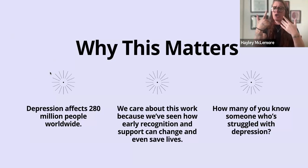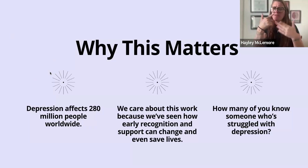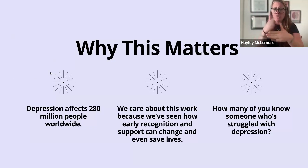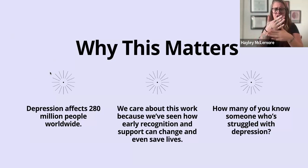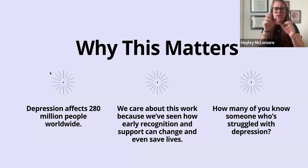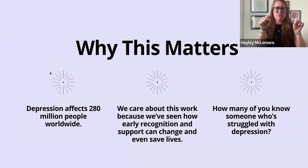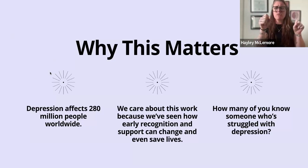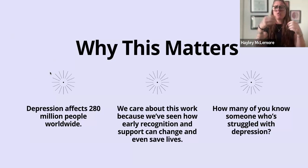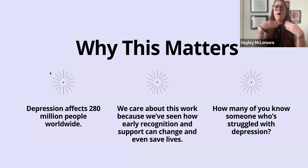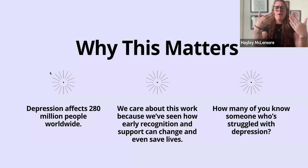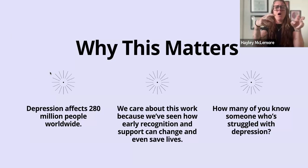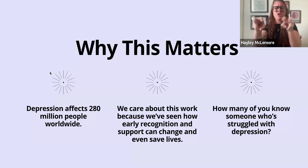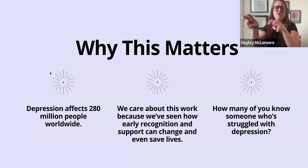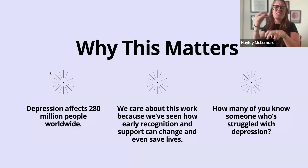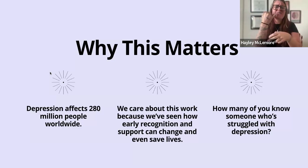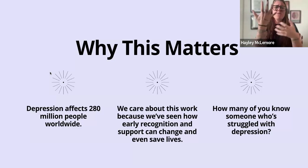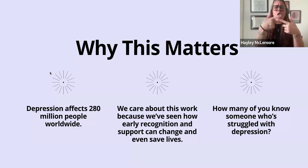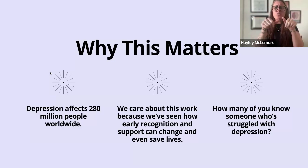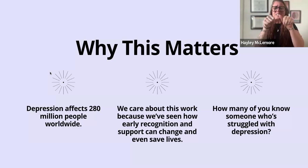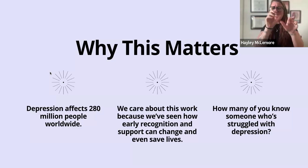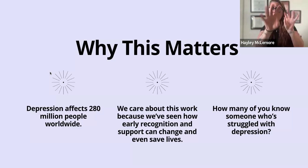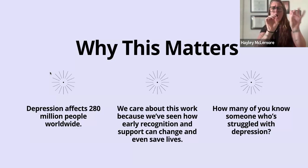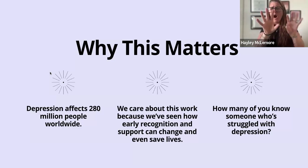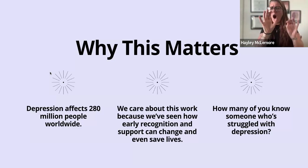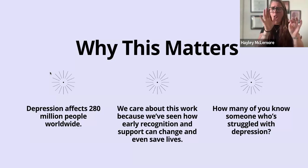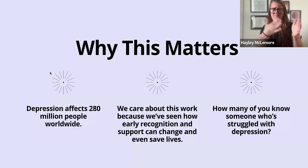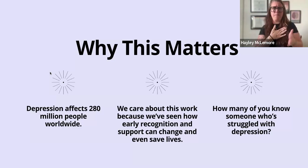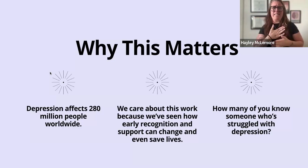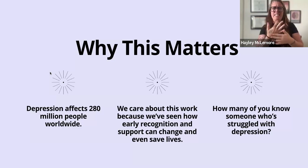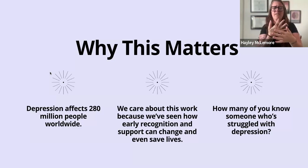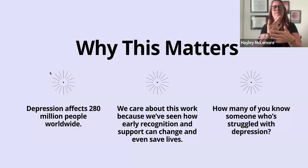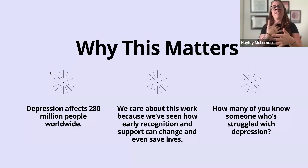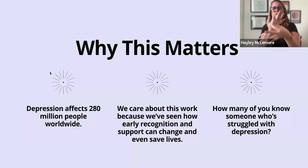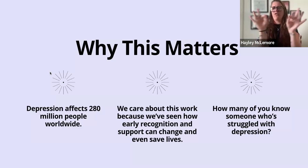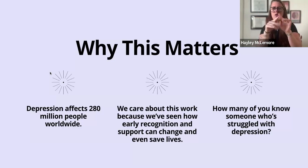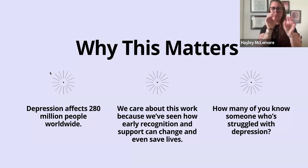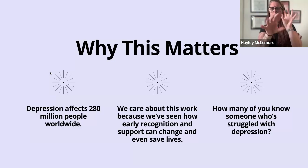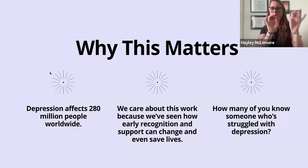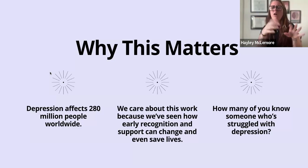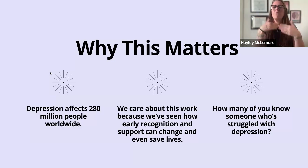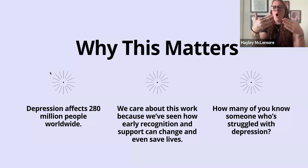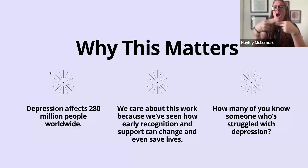So thank you guys so much for participating. I'm gonna transition. If y'all wanna continue to be active in the chat,